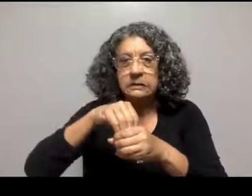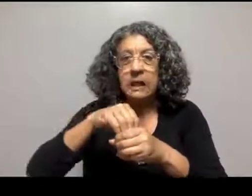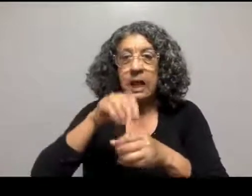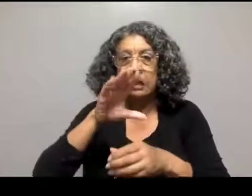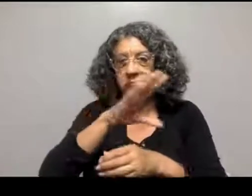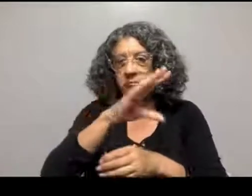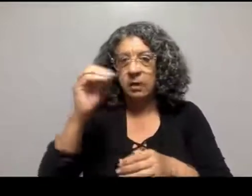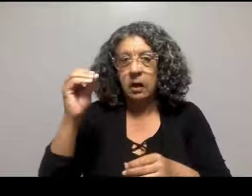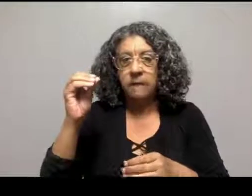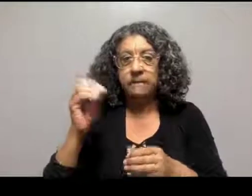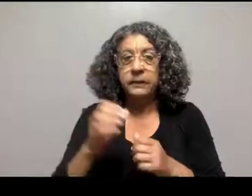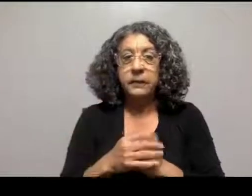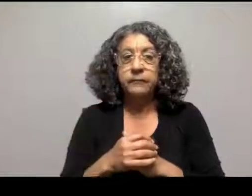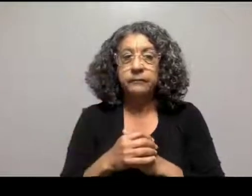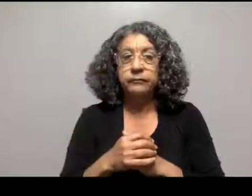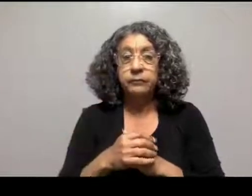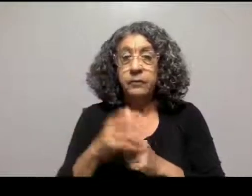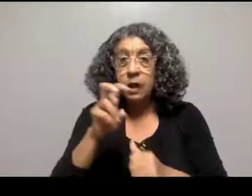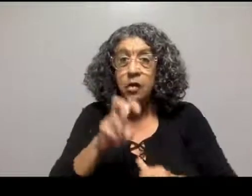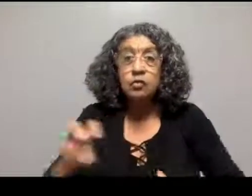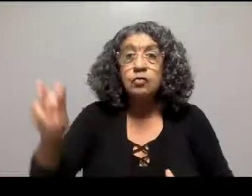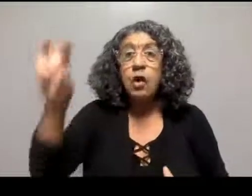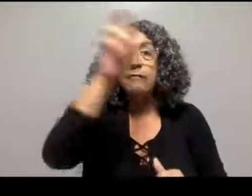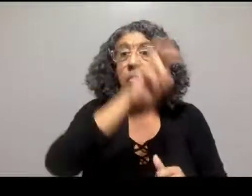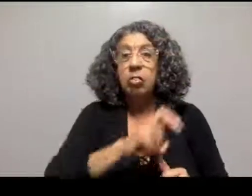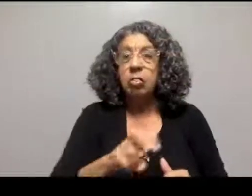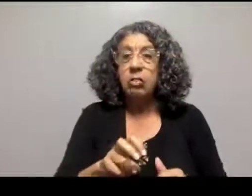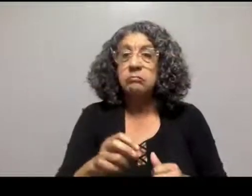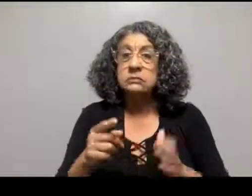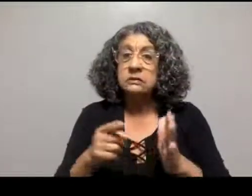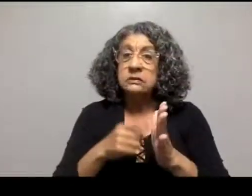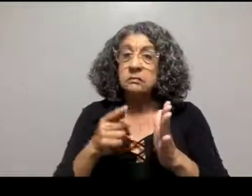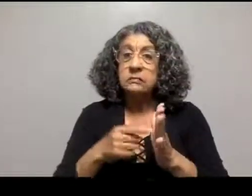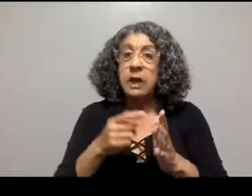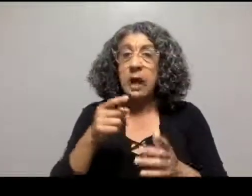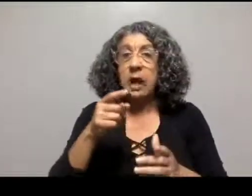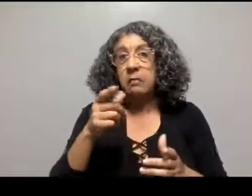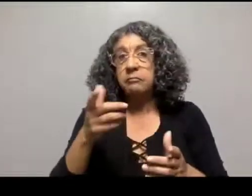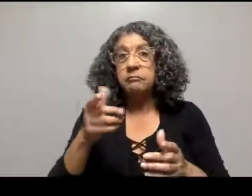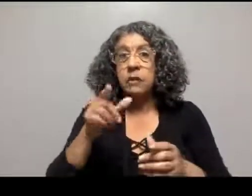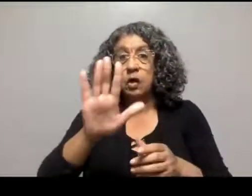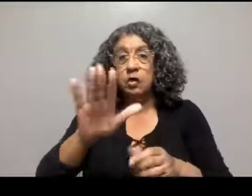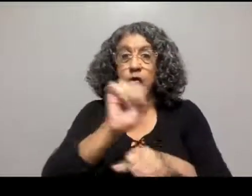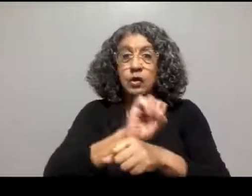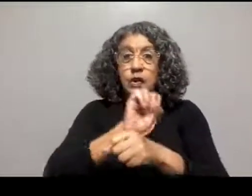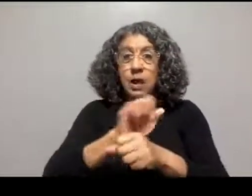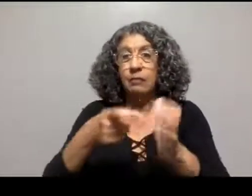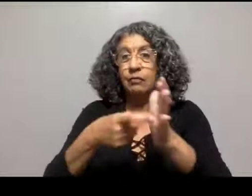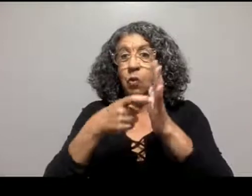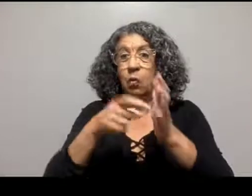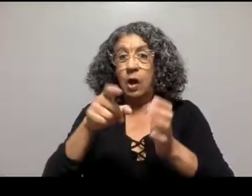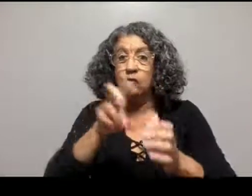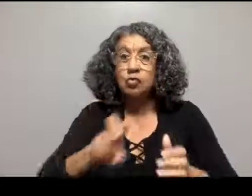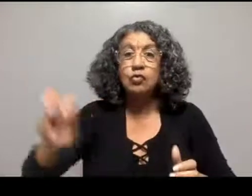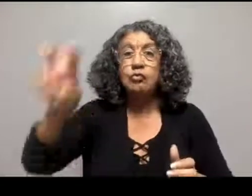things keep everything about the company confidentia. Sometimes your job will require